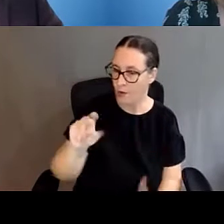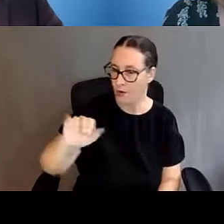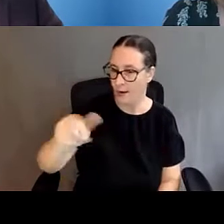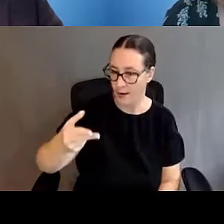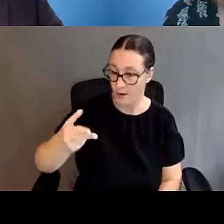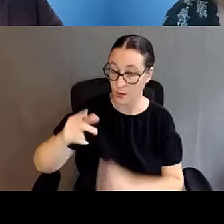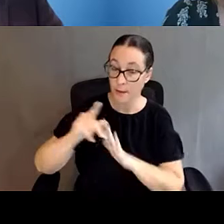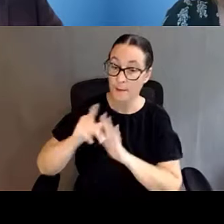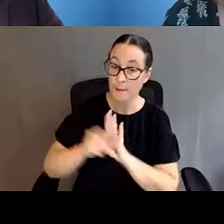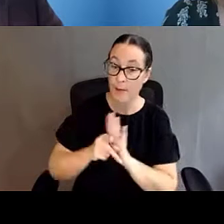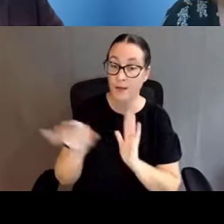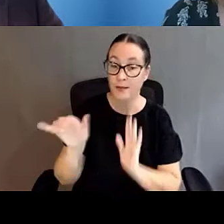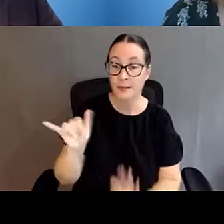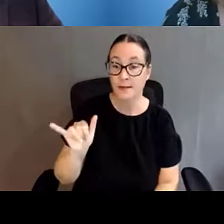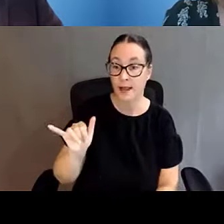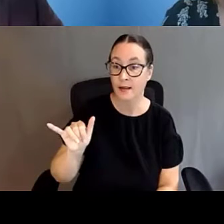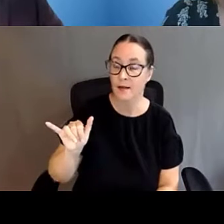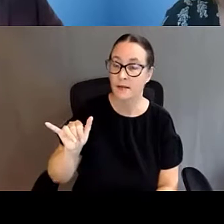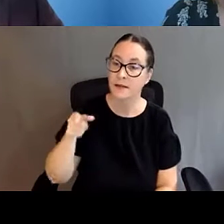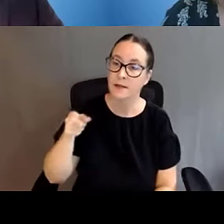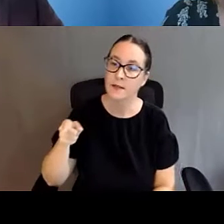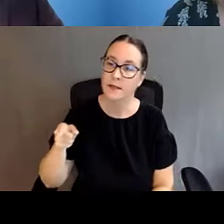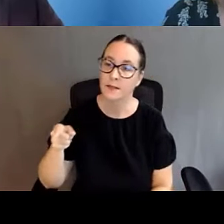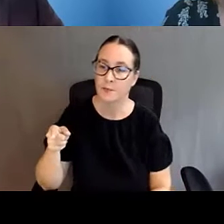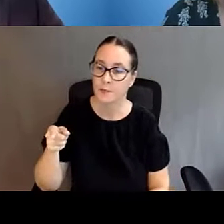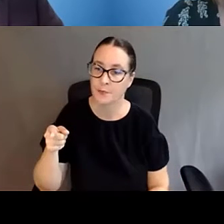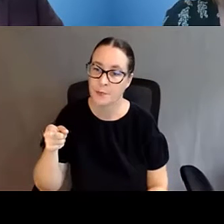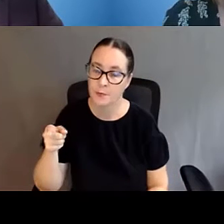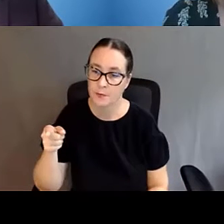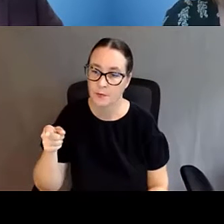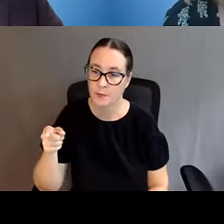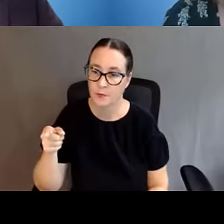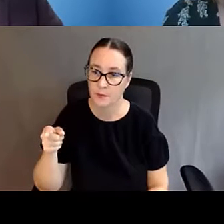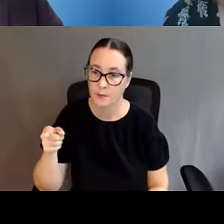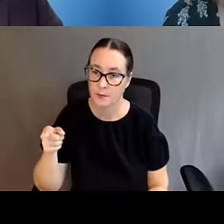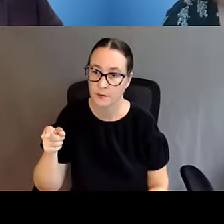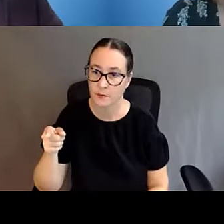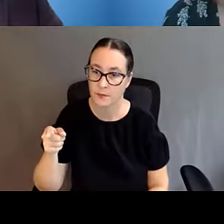such as the NIH Genomic Data Sharing Policy,